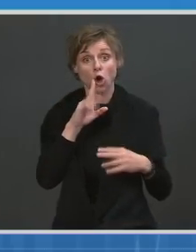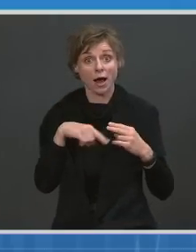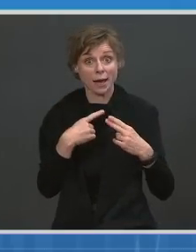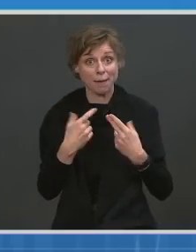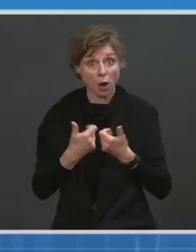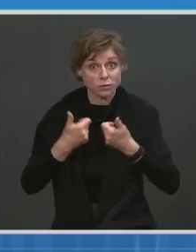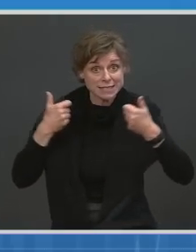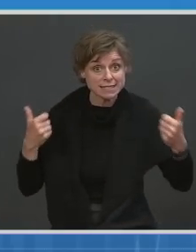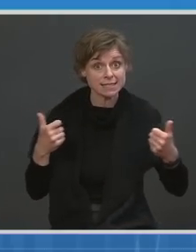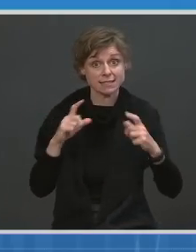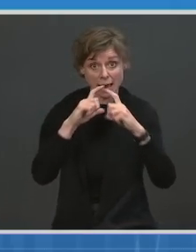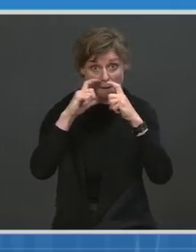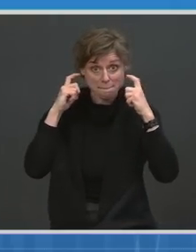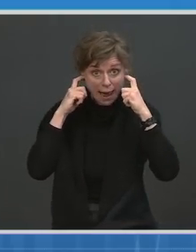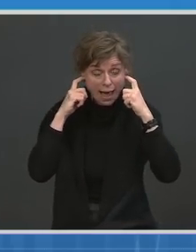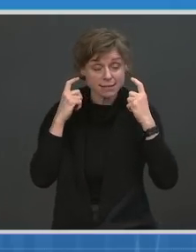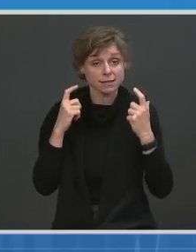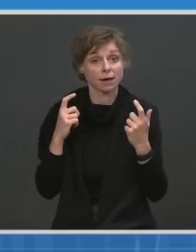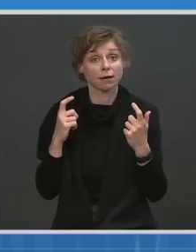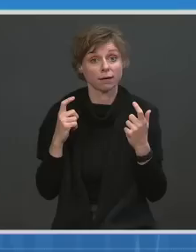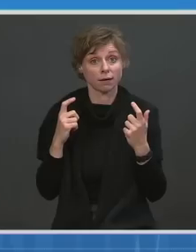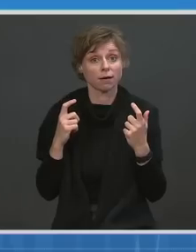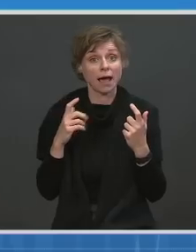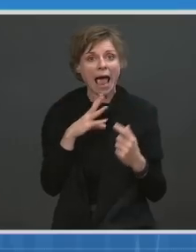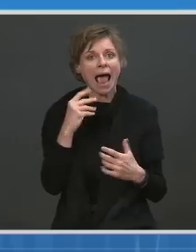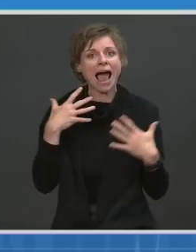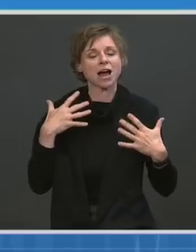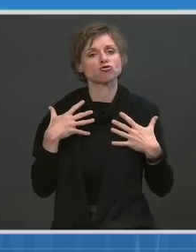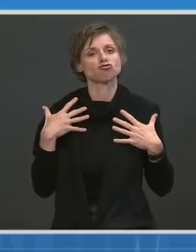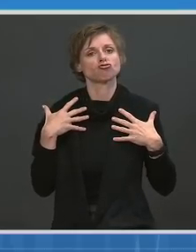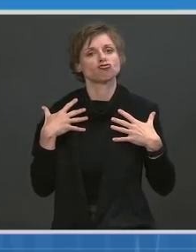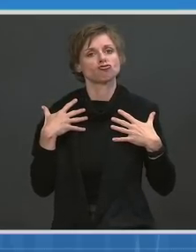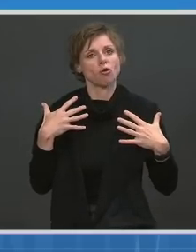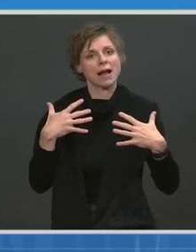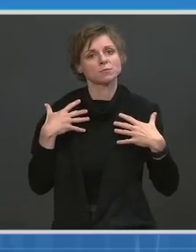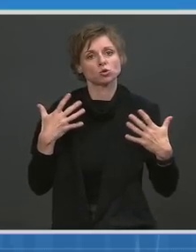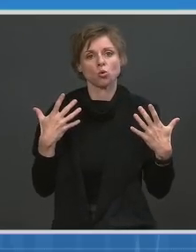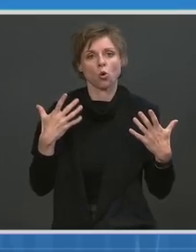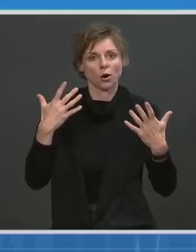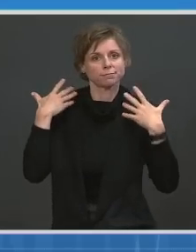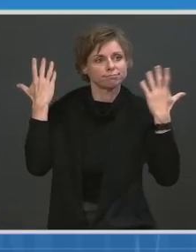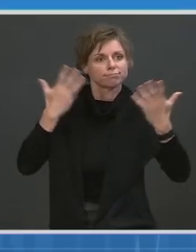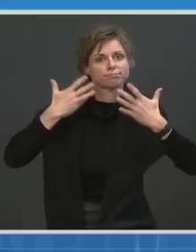as well as respiratory etiquette, hand washing, and contact tracing.